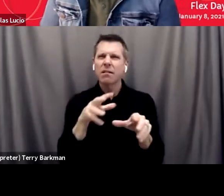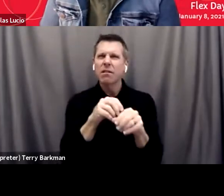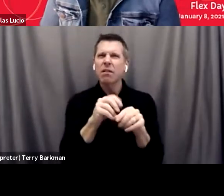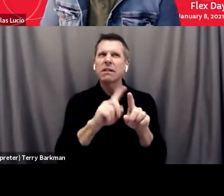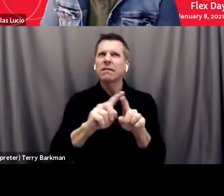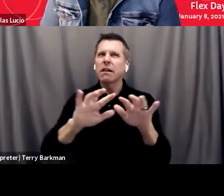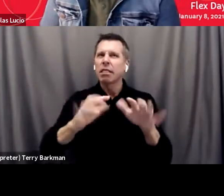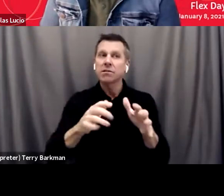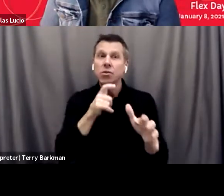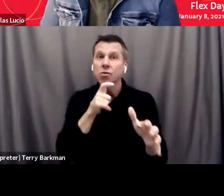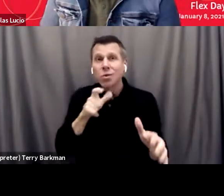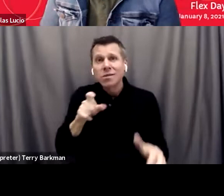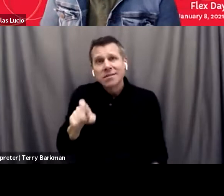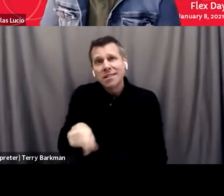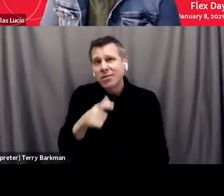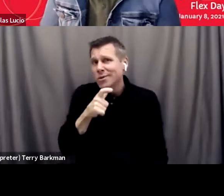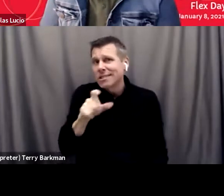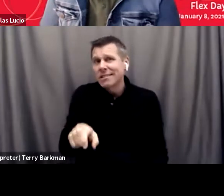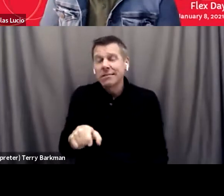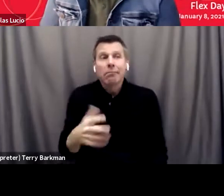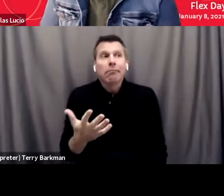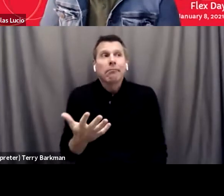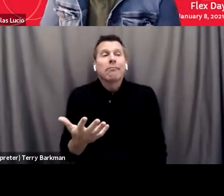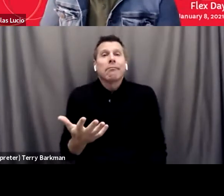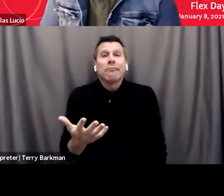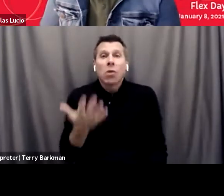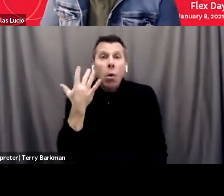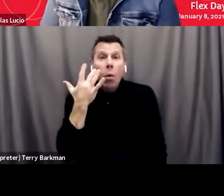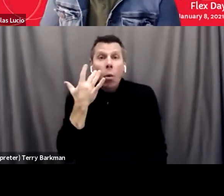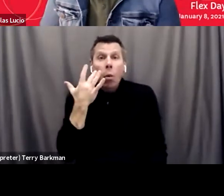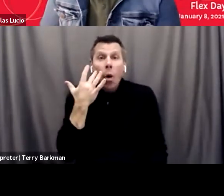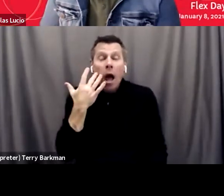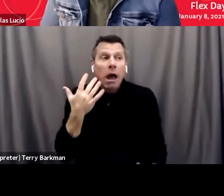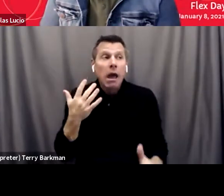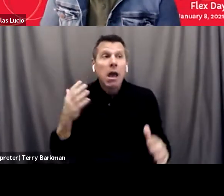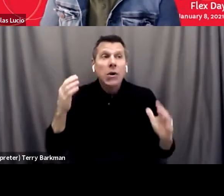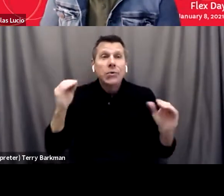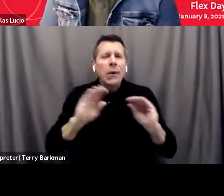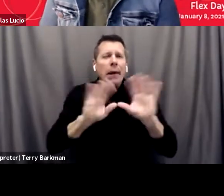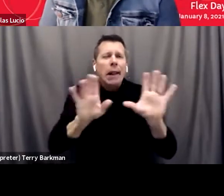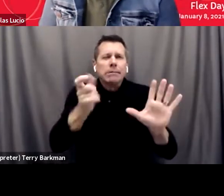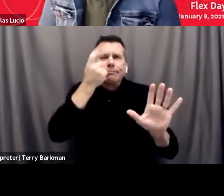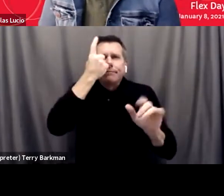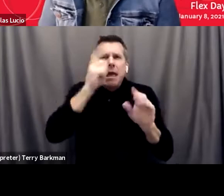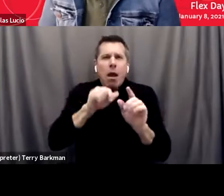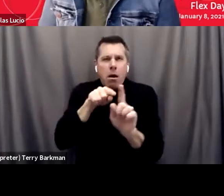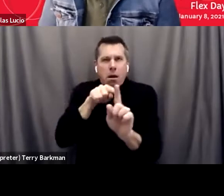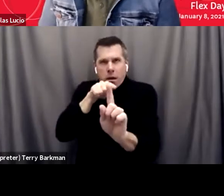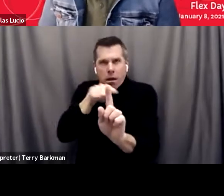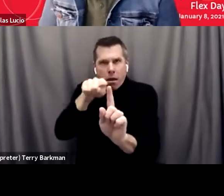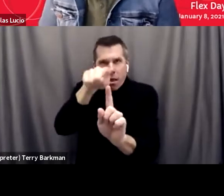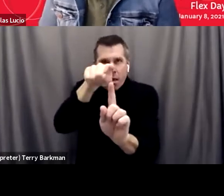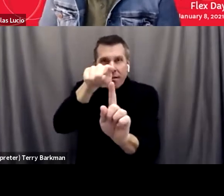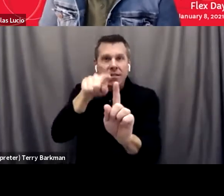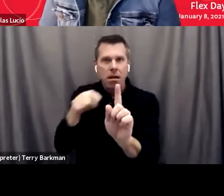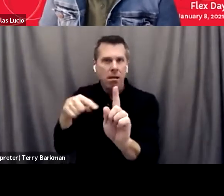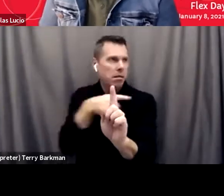they didn't need, and part of that is because of that lack of a clear, indirect pathway from from the beginning of their college